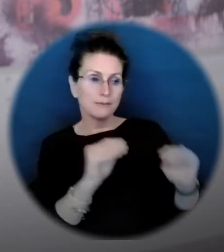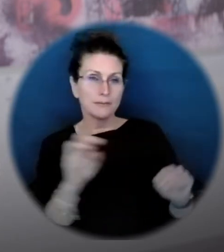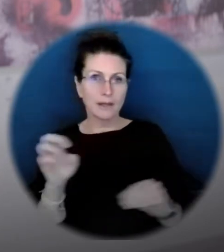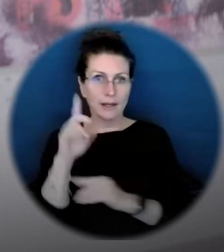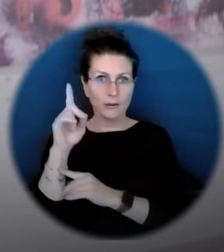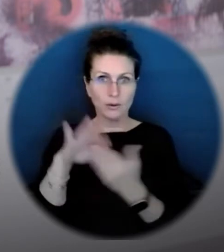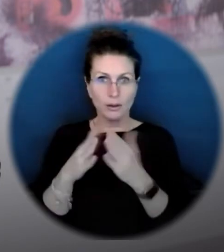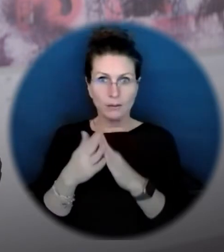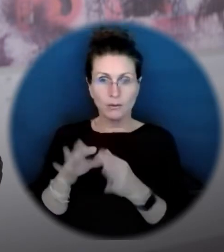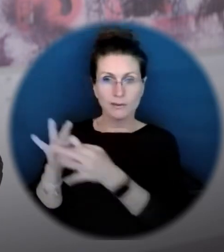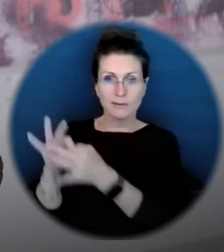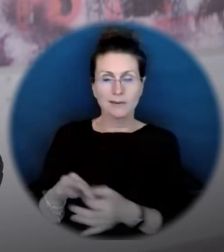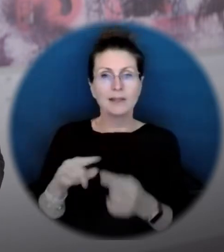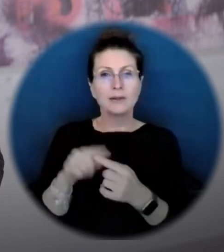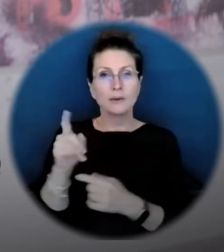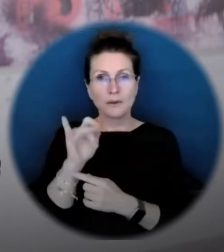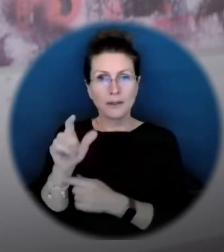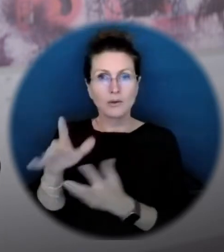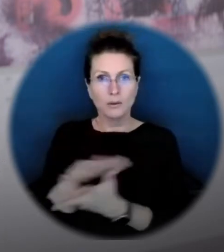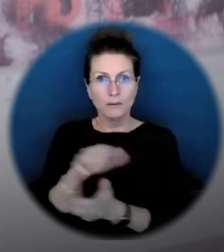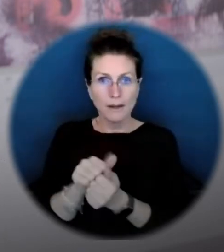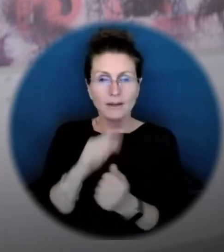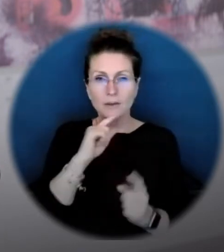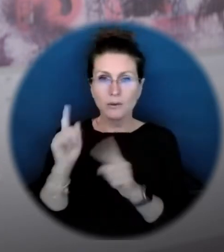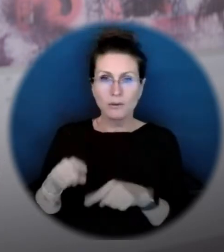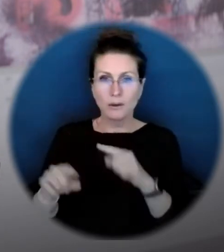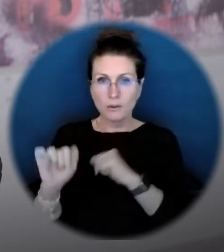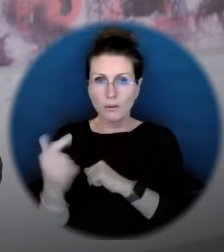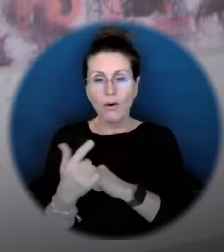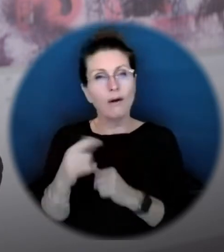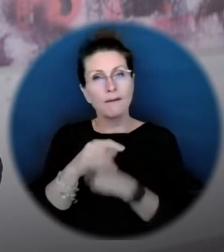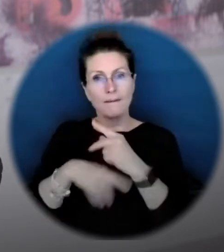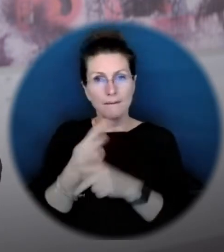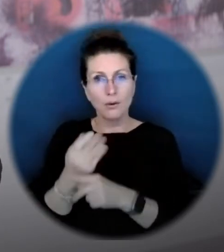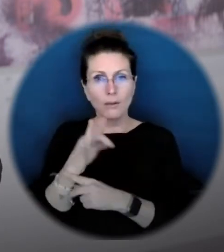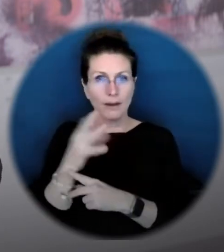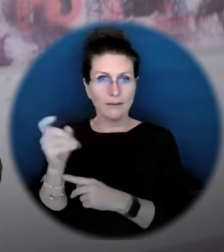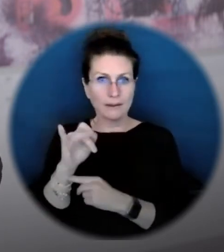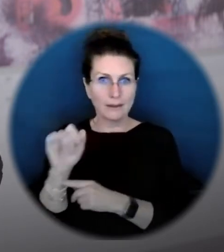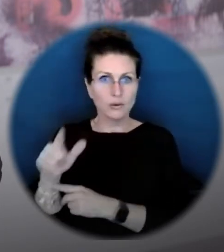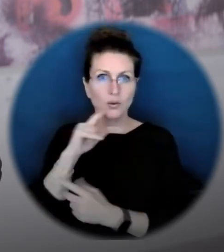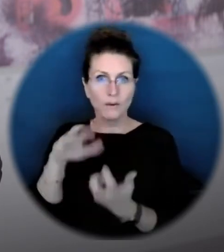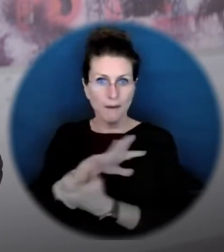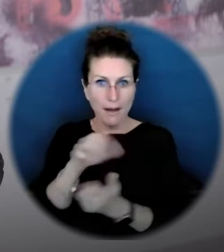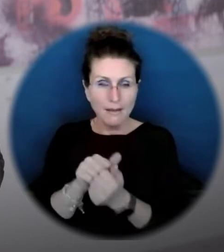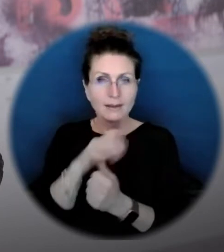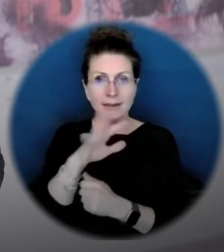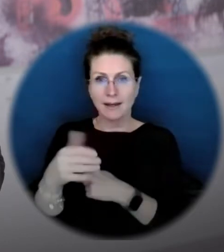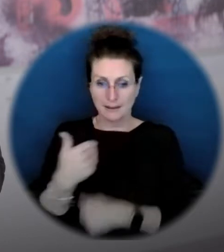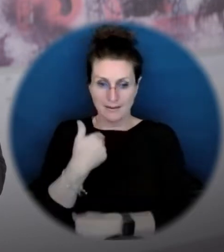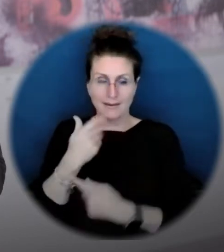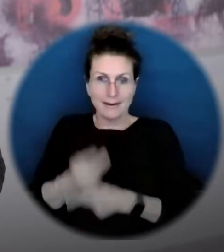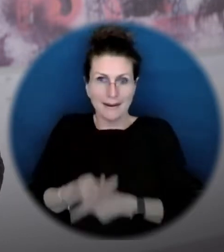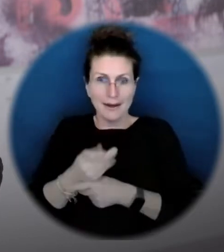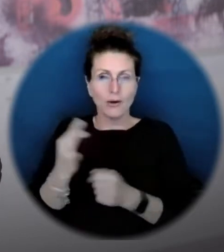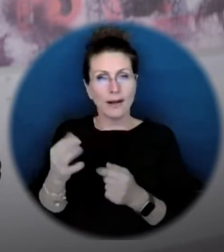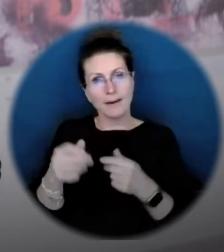about sexual violence, respond to all forms of sexual violence with care and support, and empower survivors.